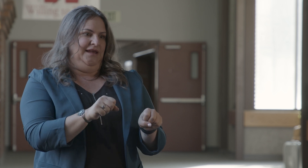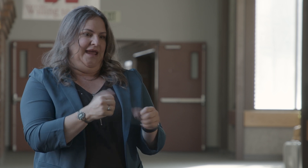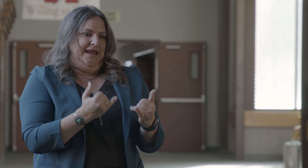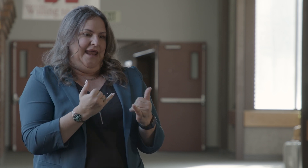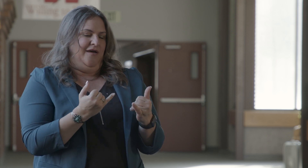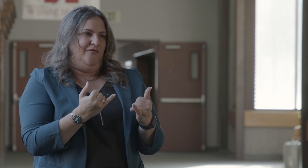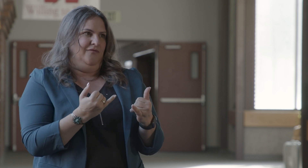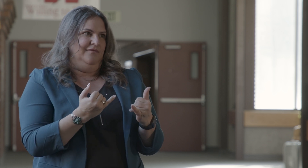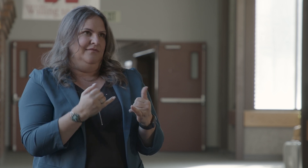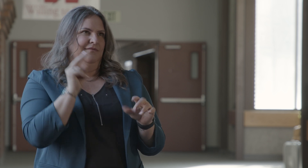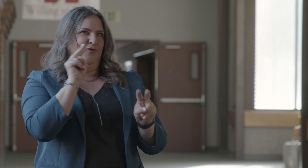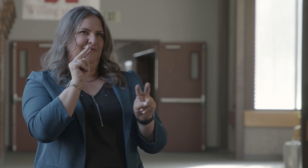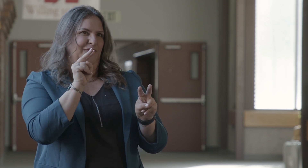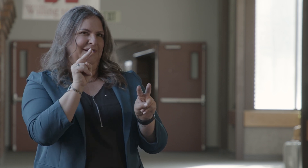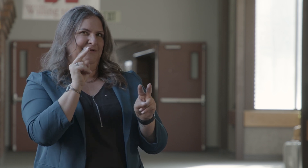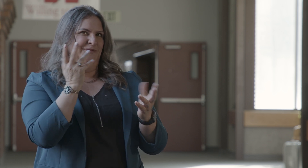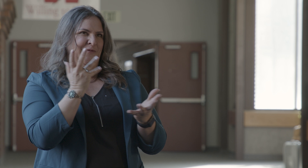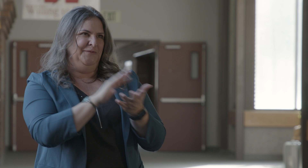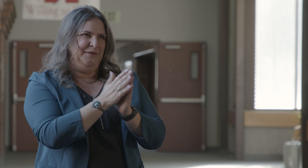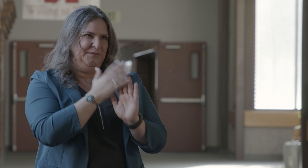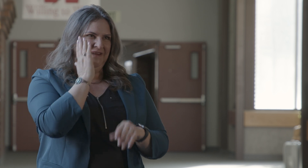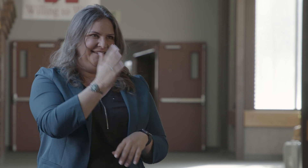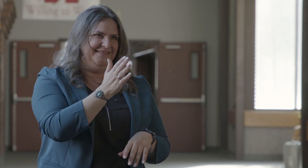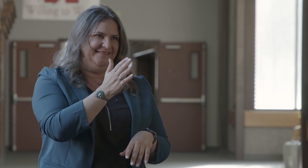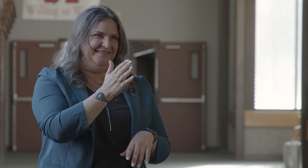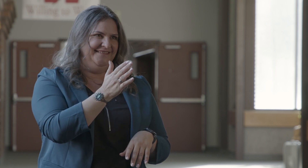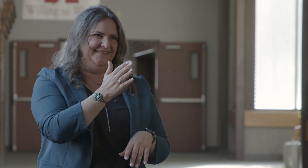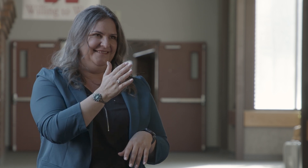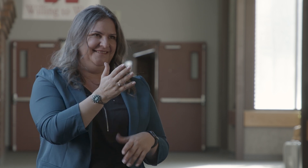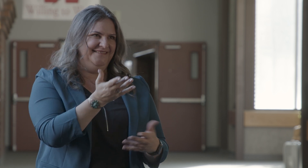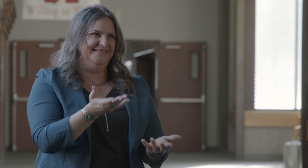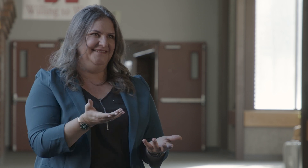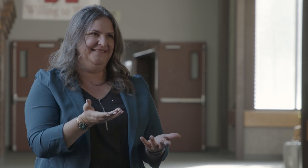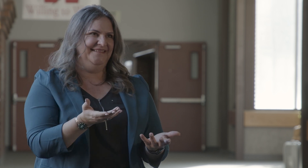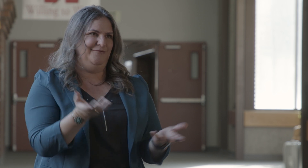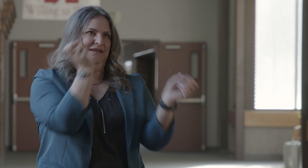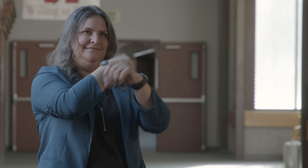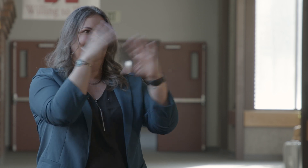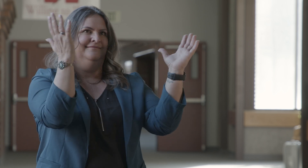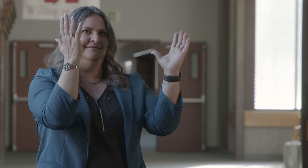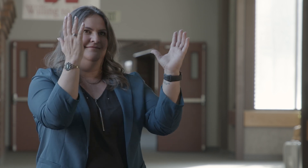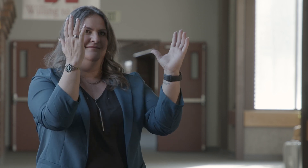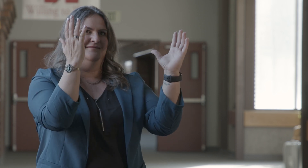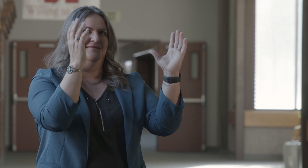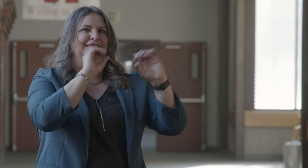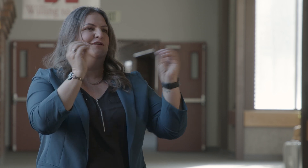Getting this bus was truly just the beginning. It showed us what is possible, that the sky is the limit,